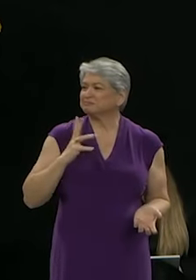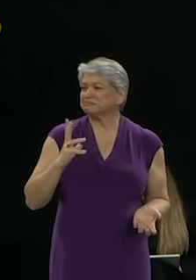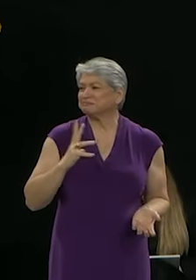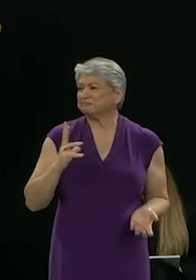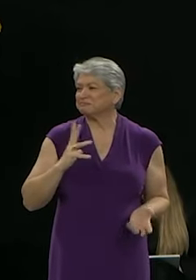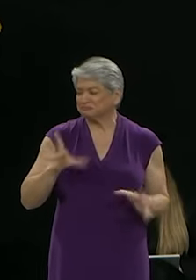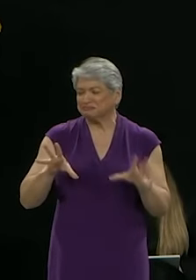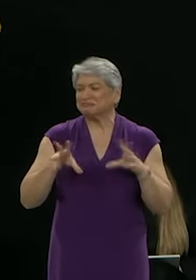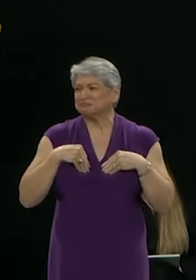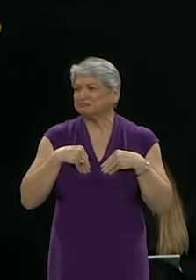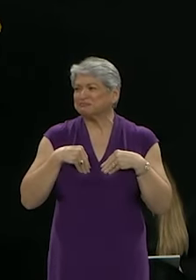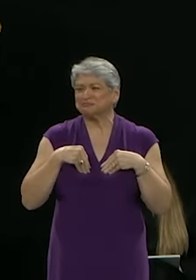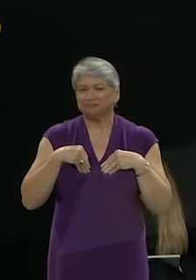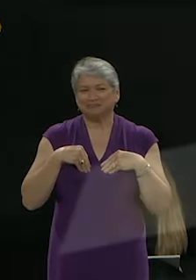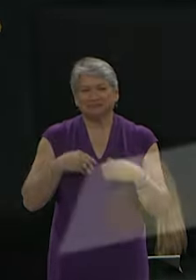I'll be happy to do that.